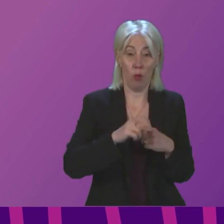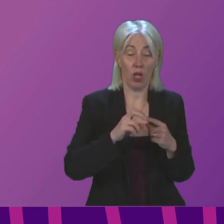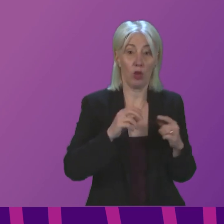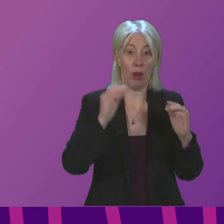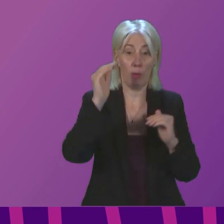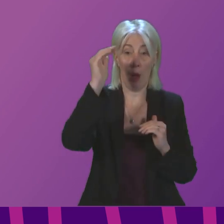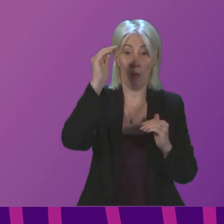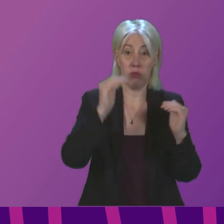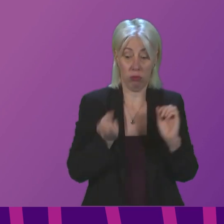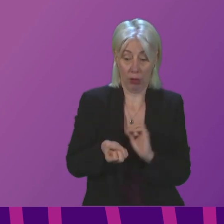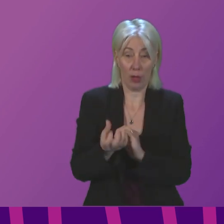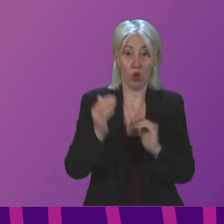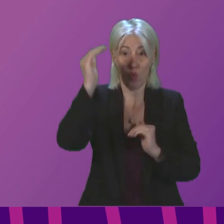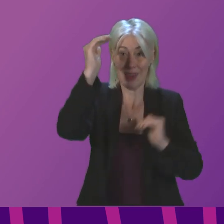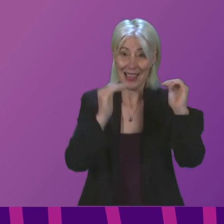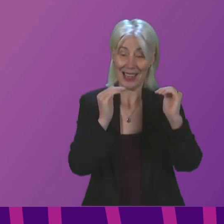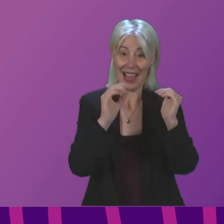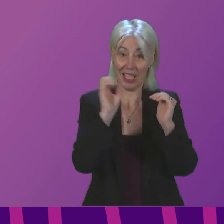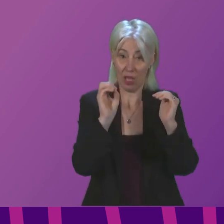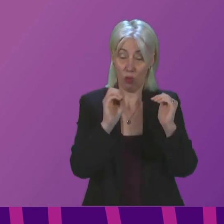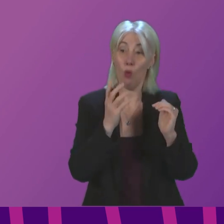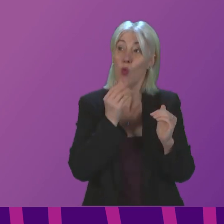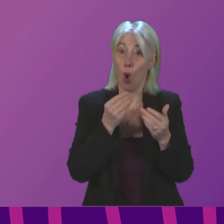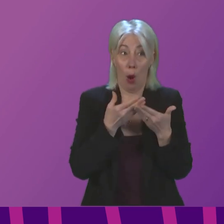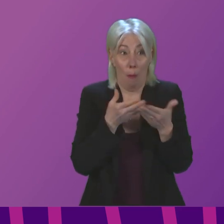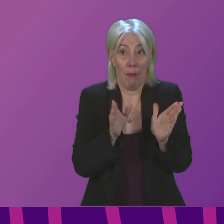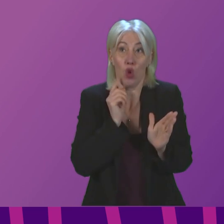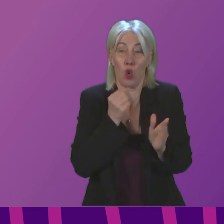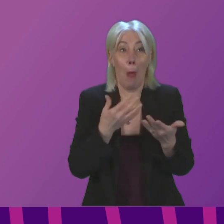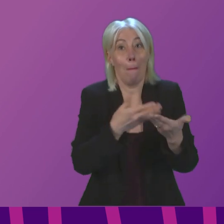zero and getting more people to use public transport is making public transport much